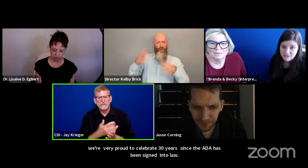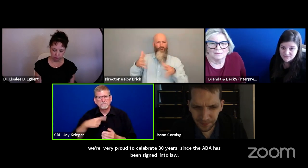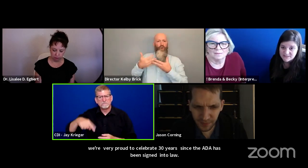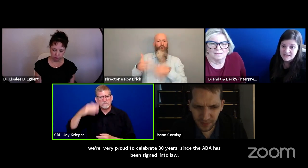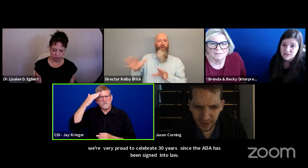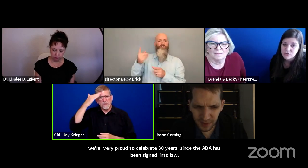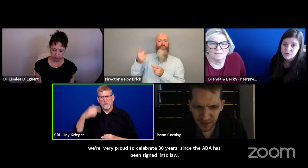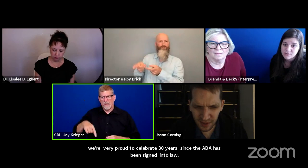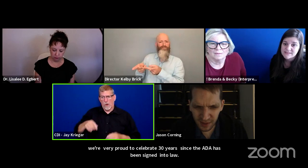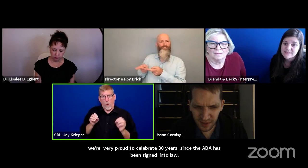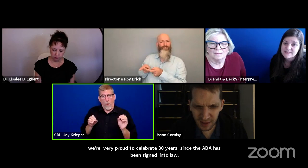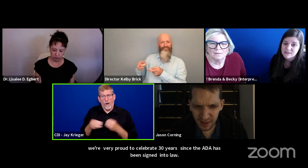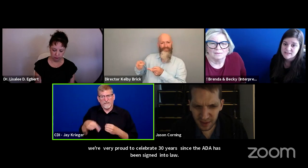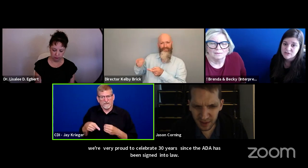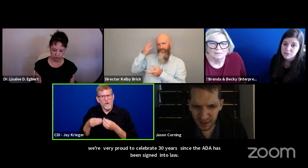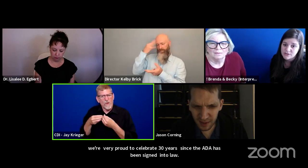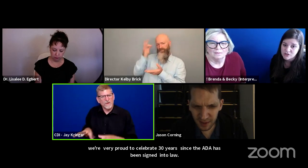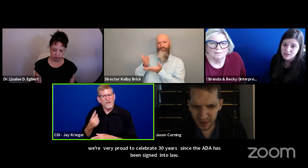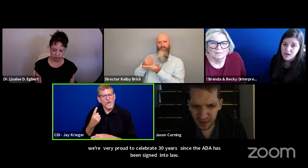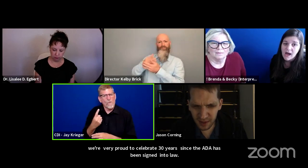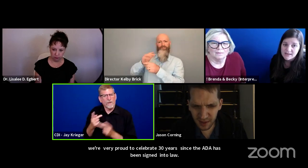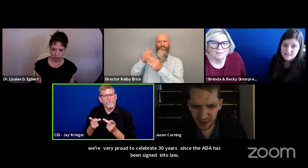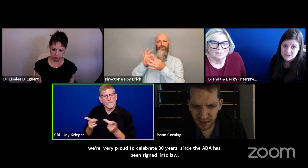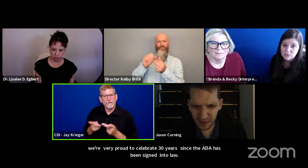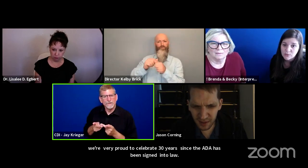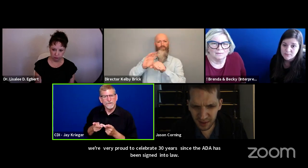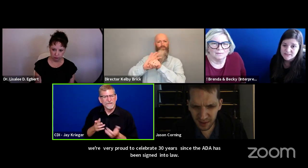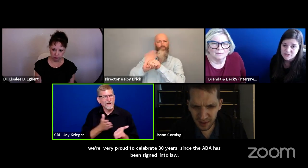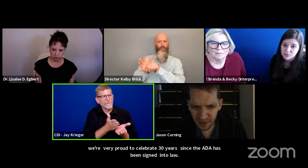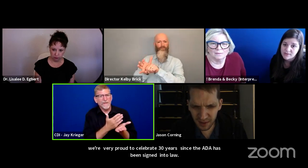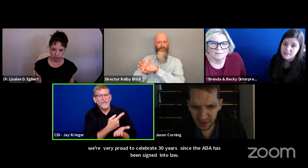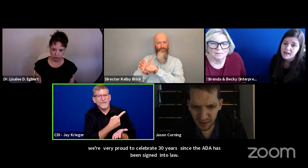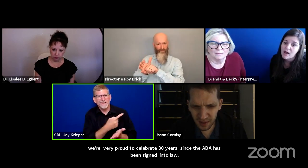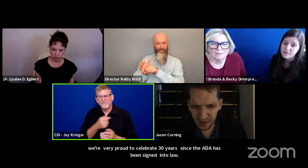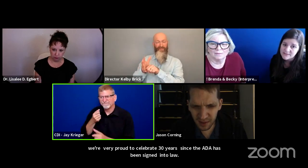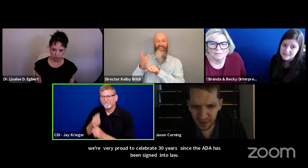As you know, this is a serious situation. I did lose one position within my office.